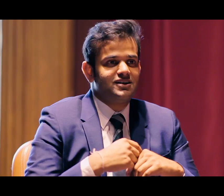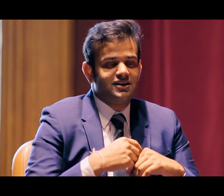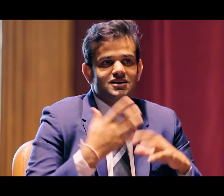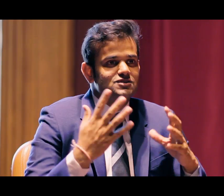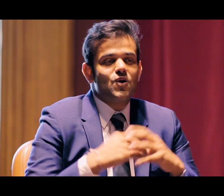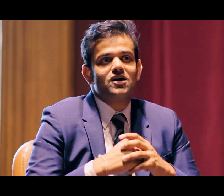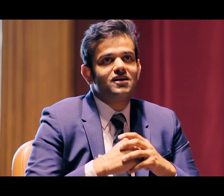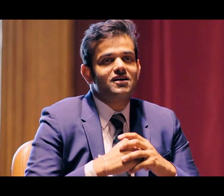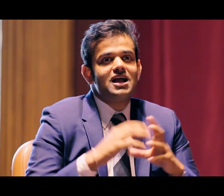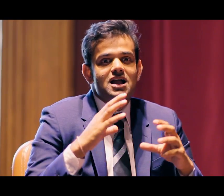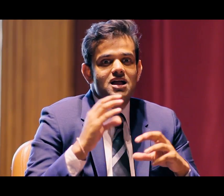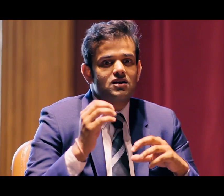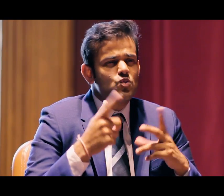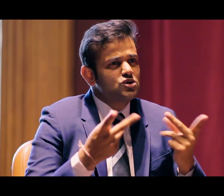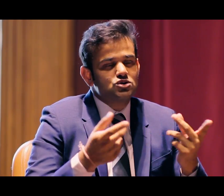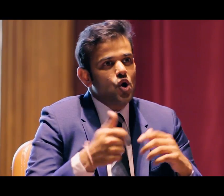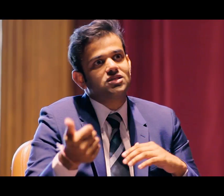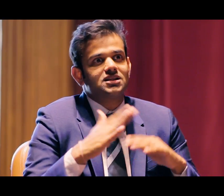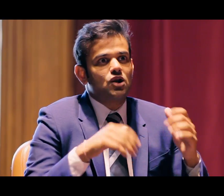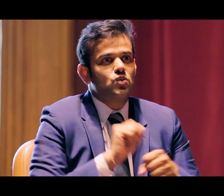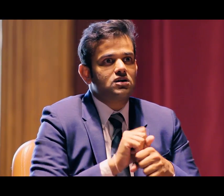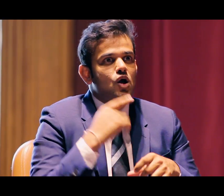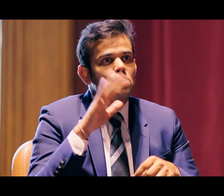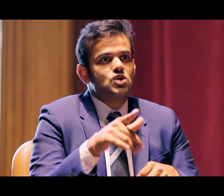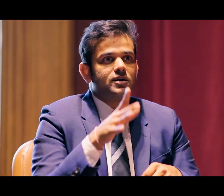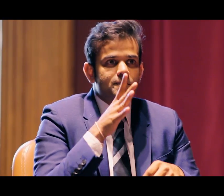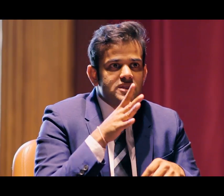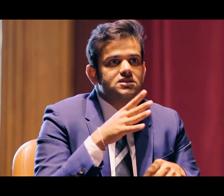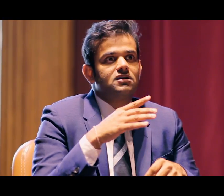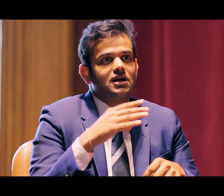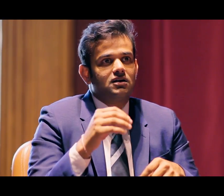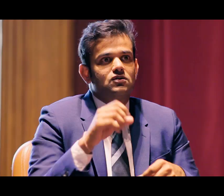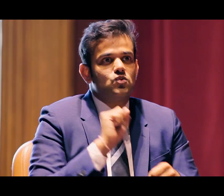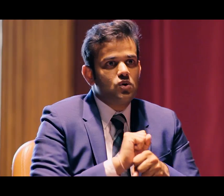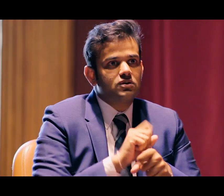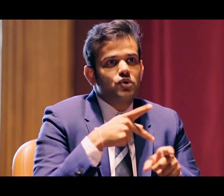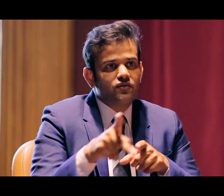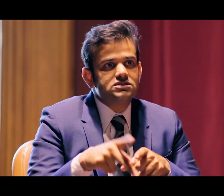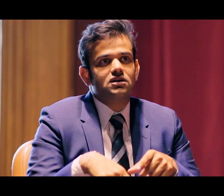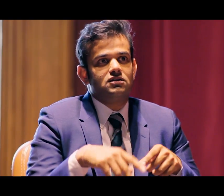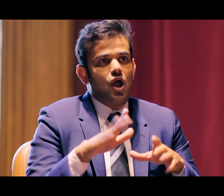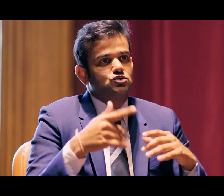Oh, I've got so much I could learn from you. So what do you do outside of your business?